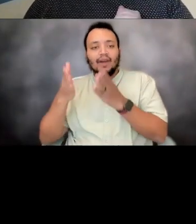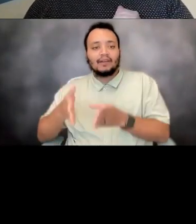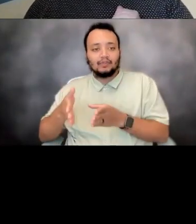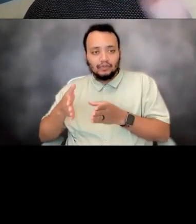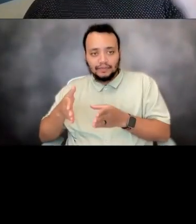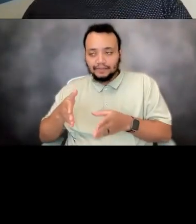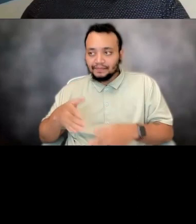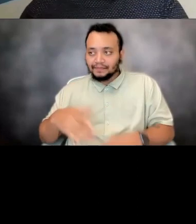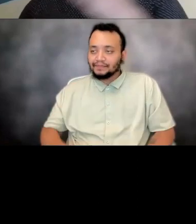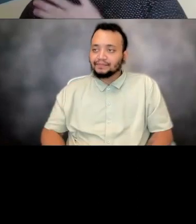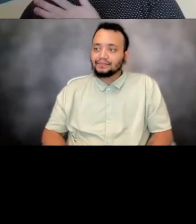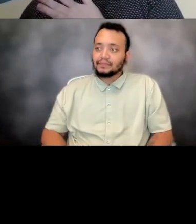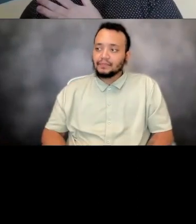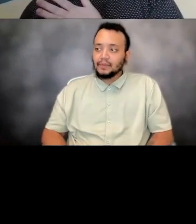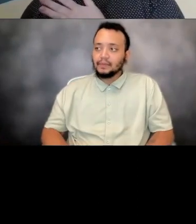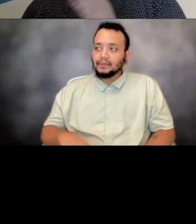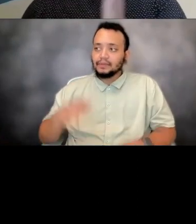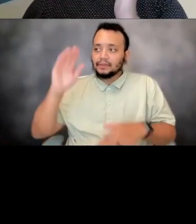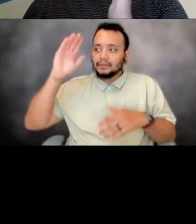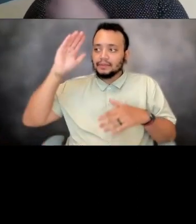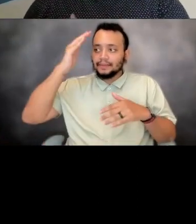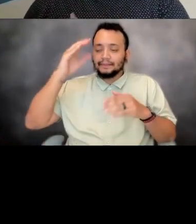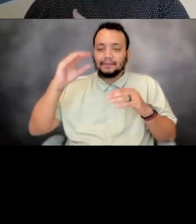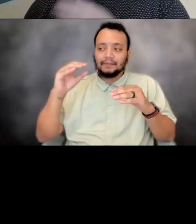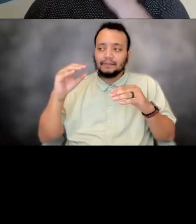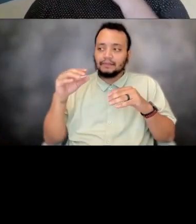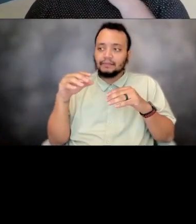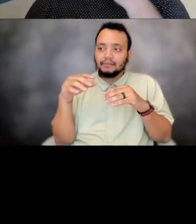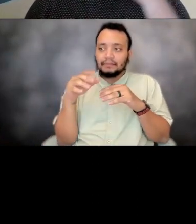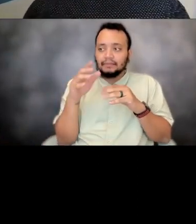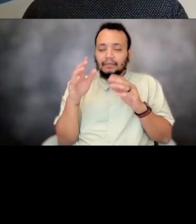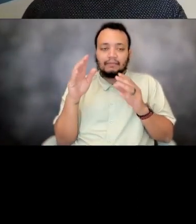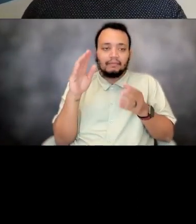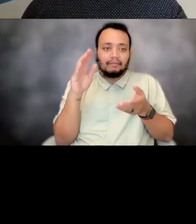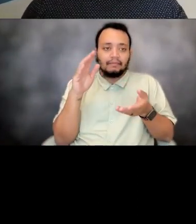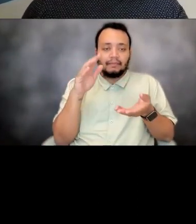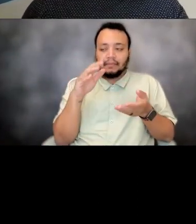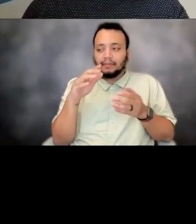So more providers said no than said yes,